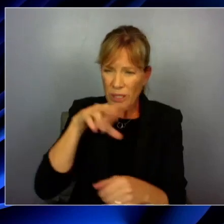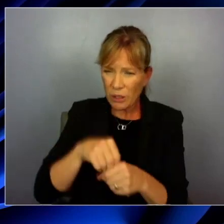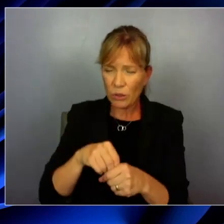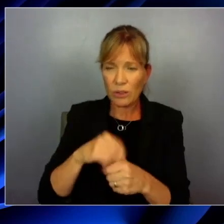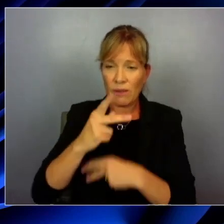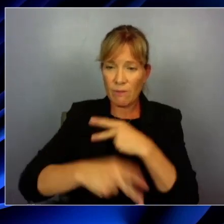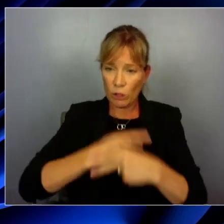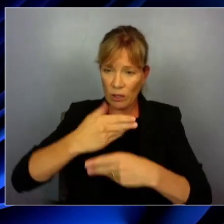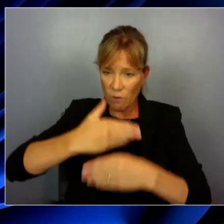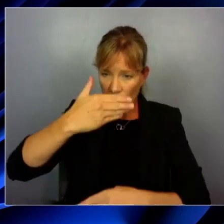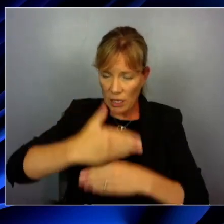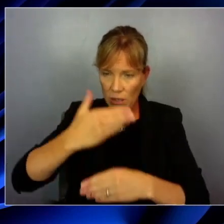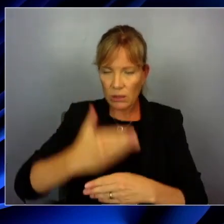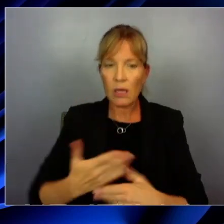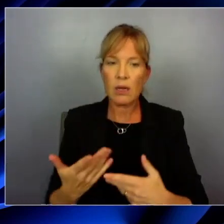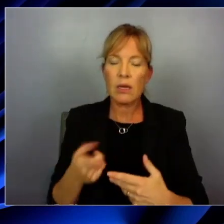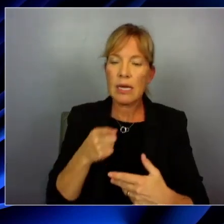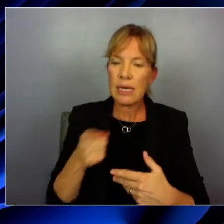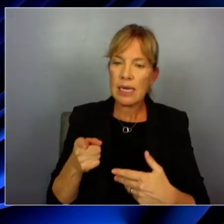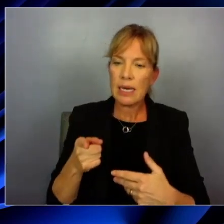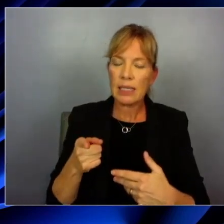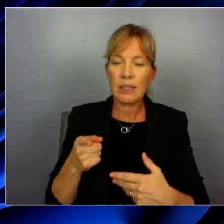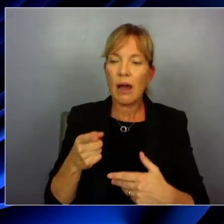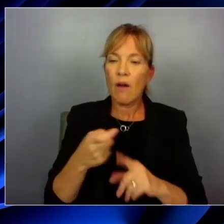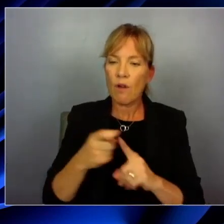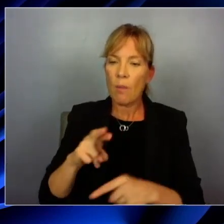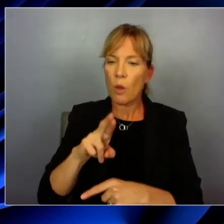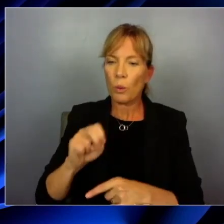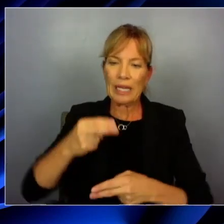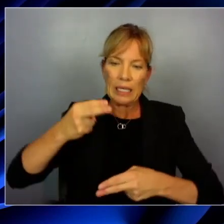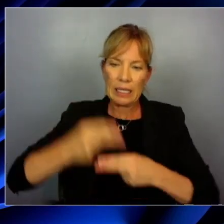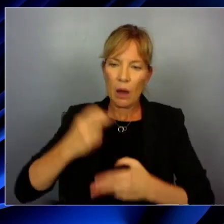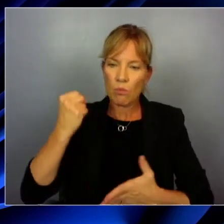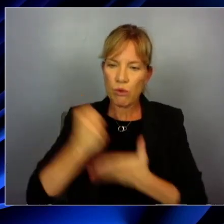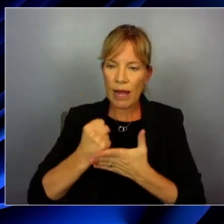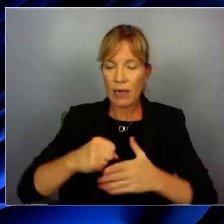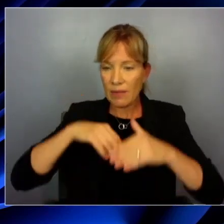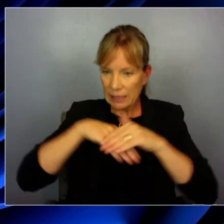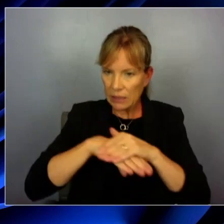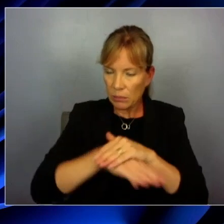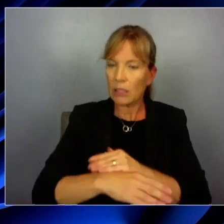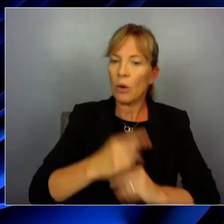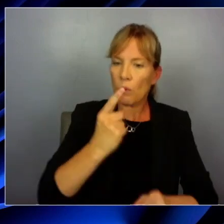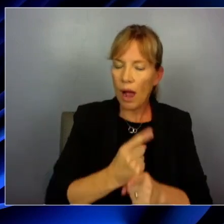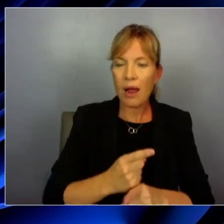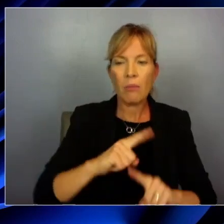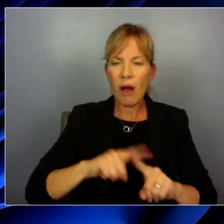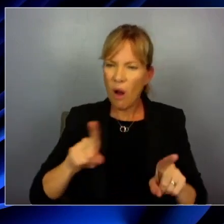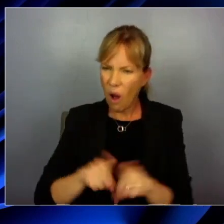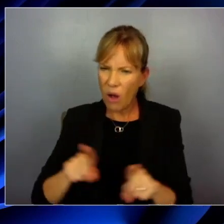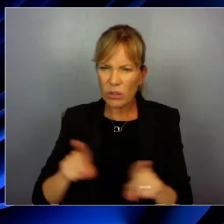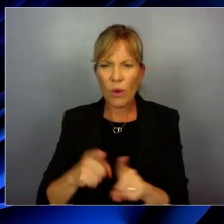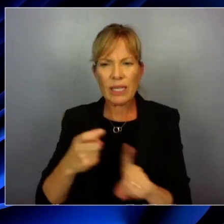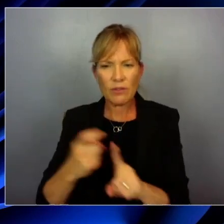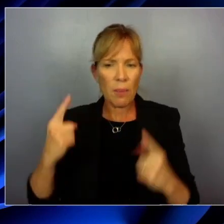not only does it come from the rebrand of accessibility, but Hector it even comes from the sounds right? Well,